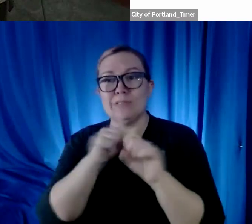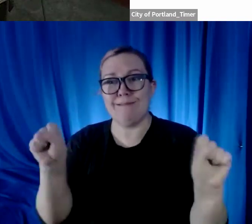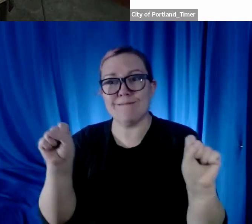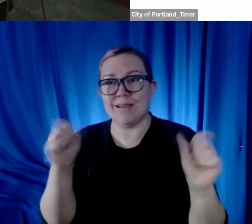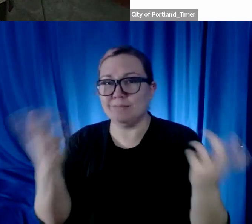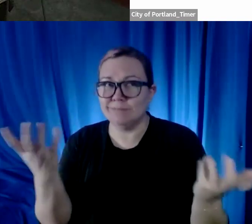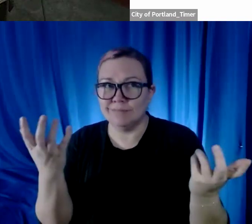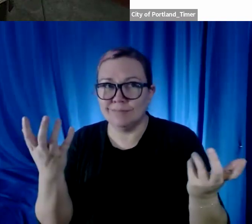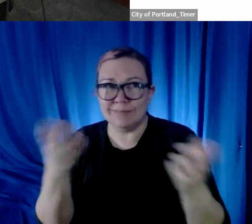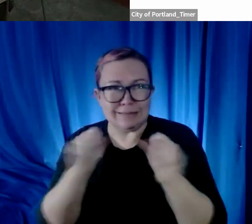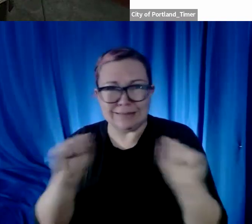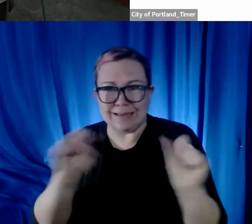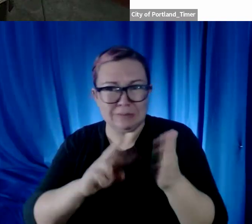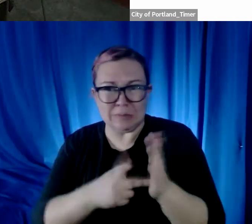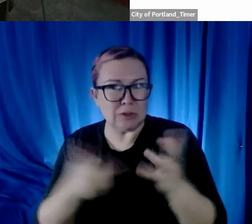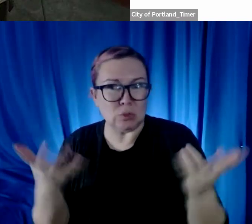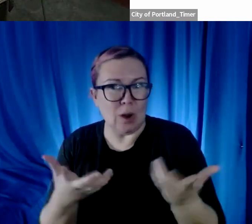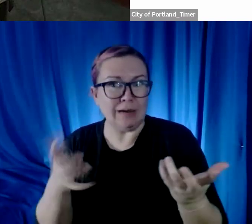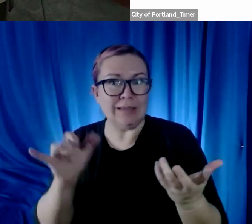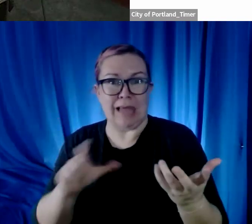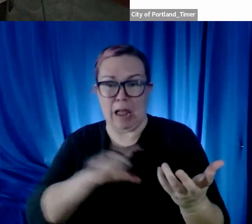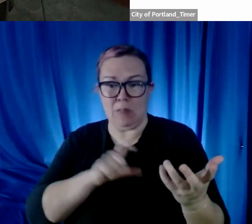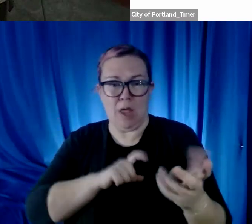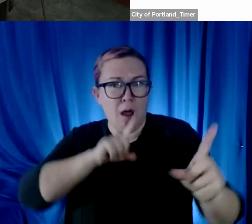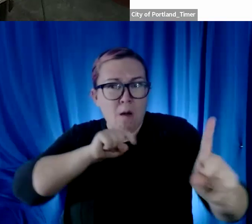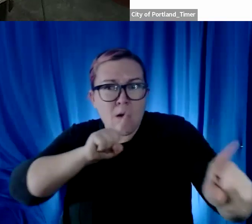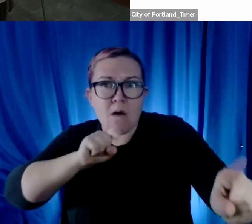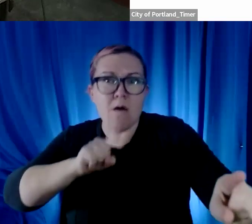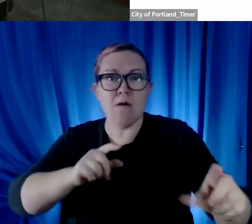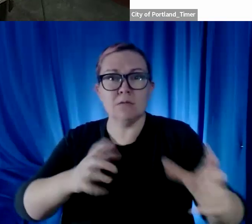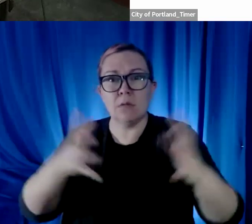What is safety exactly? Is it heavy police response and excessive overtime on election night?